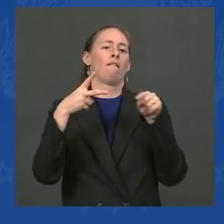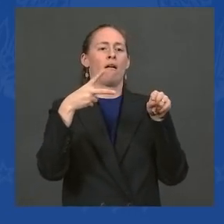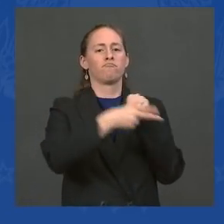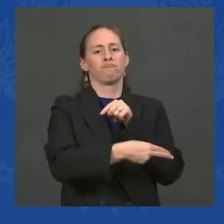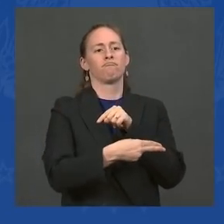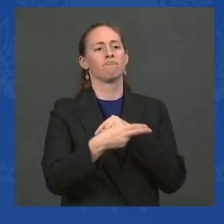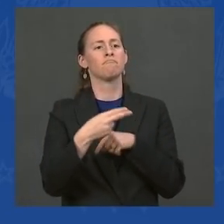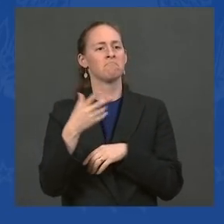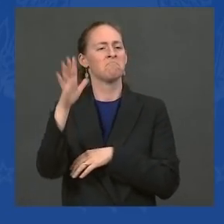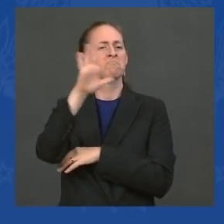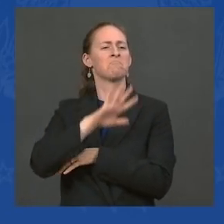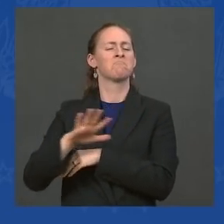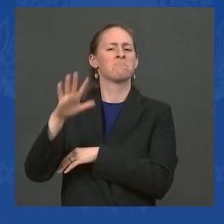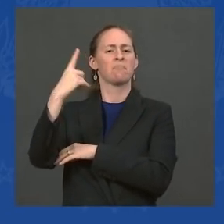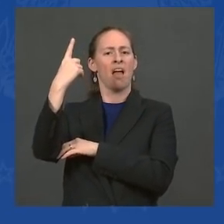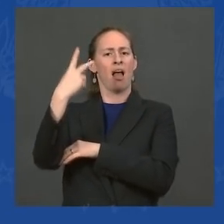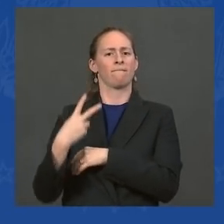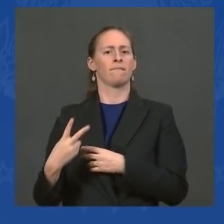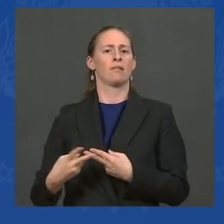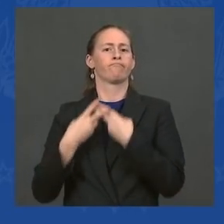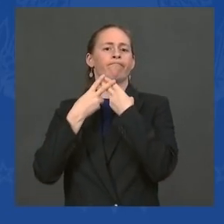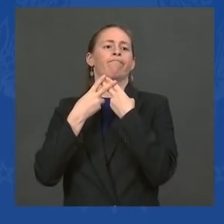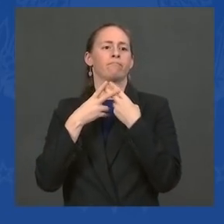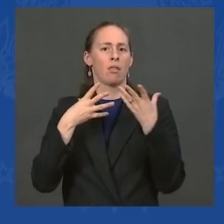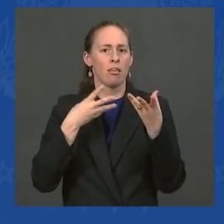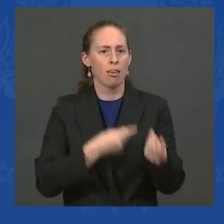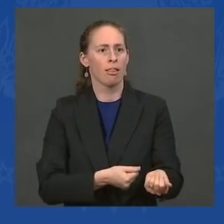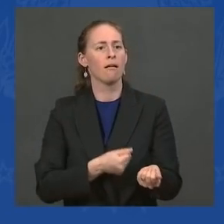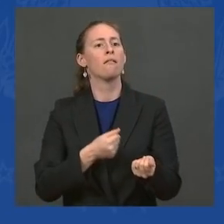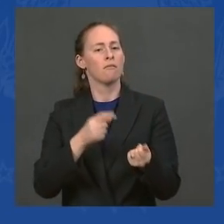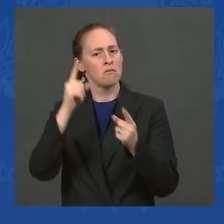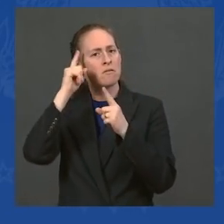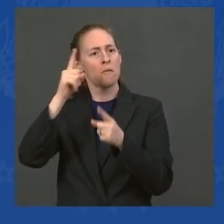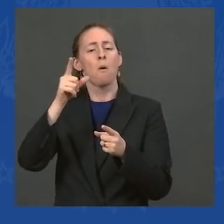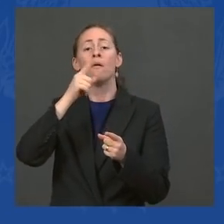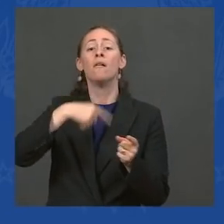No middle-class family will pay more than 7 percent of their income on childcare.